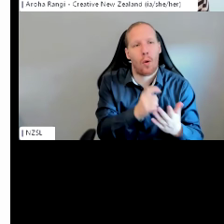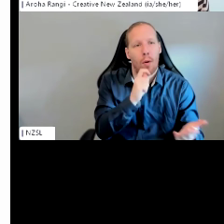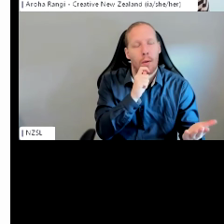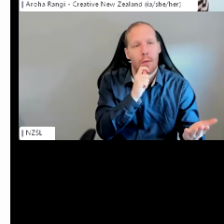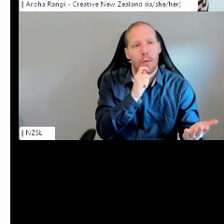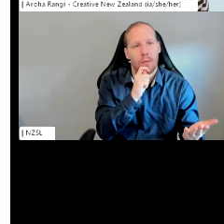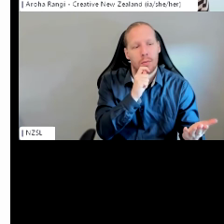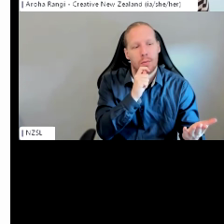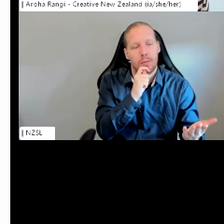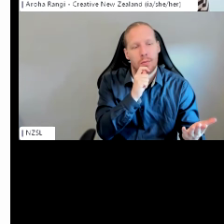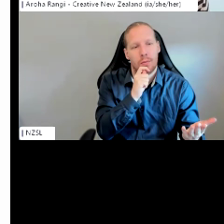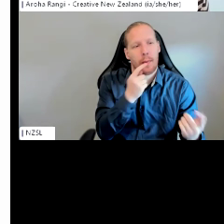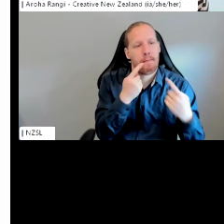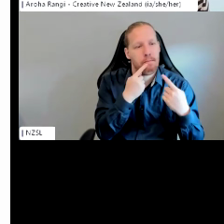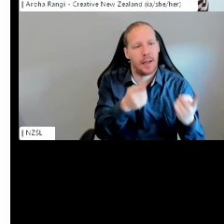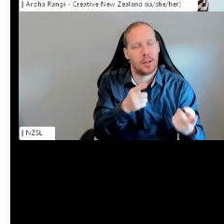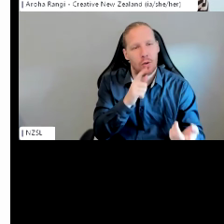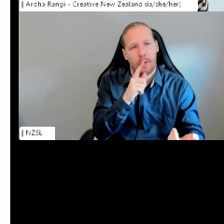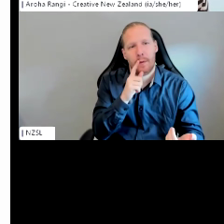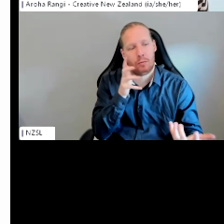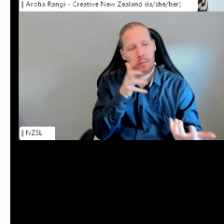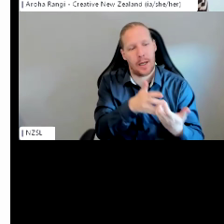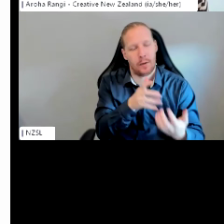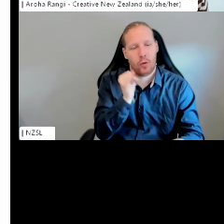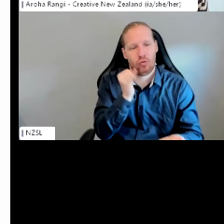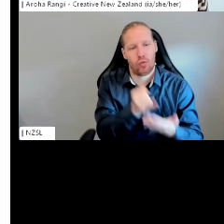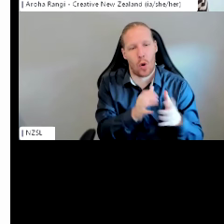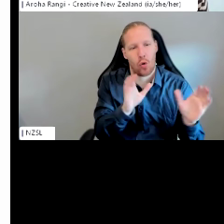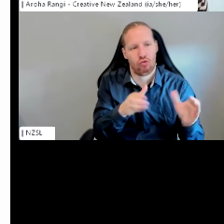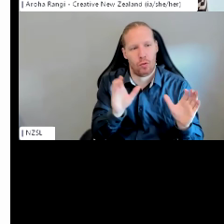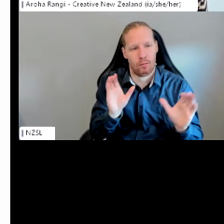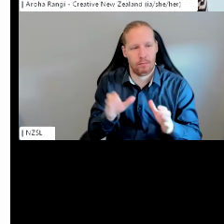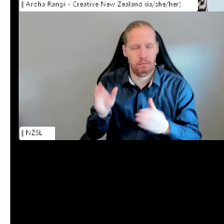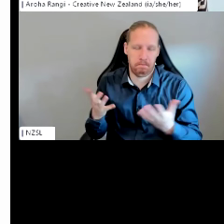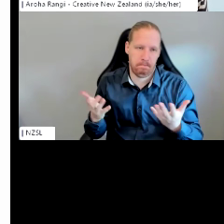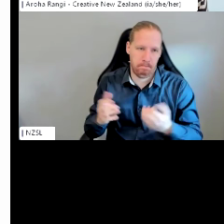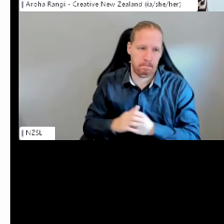o o o o o oppos opposite is true. Um so if you're kind of looking at how we can act on this stuff,